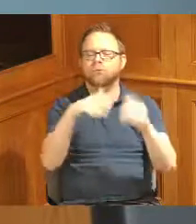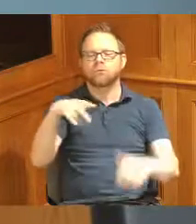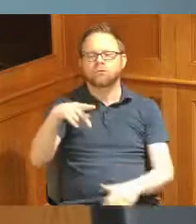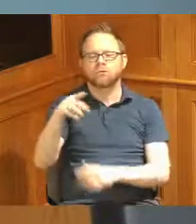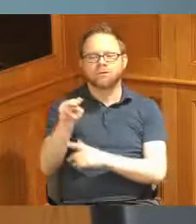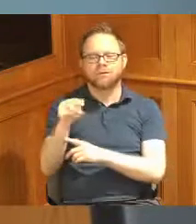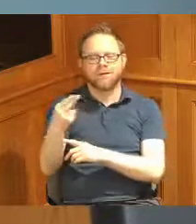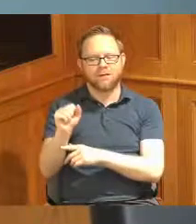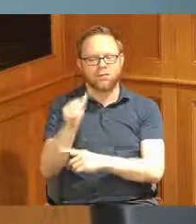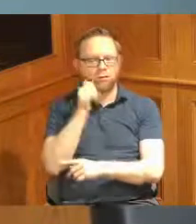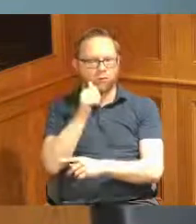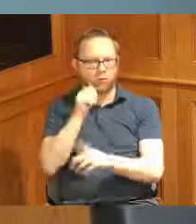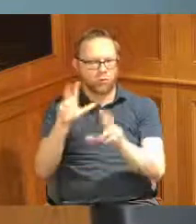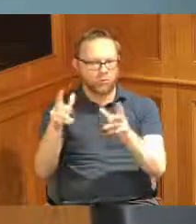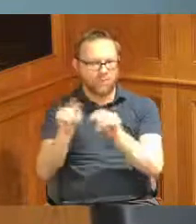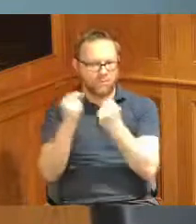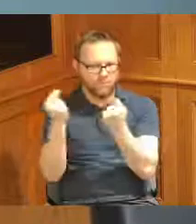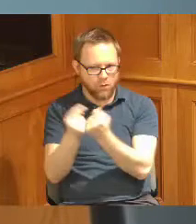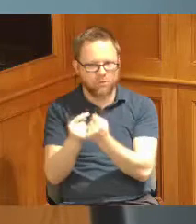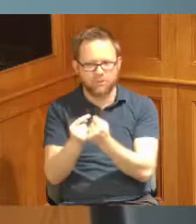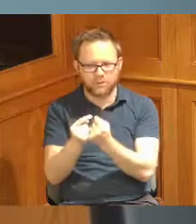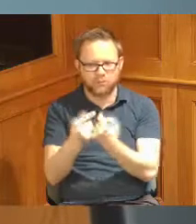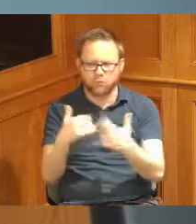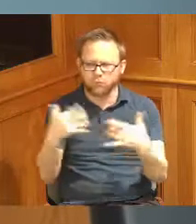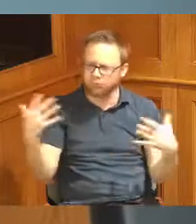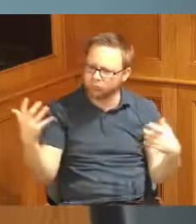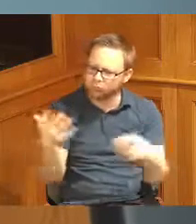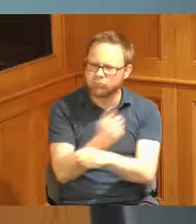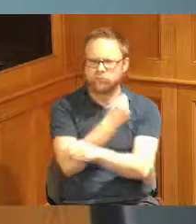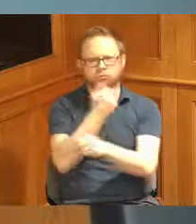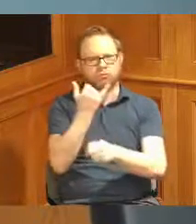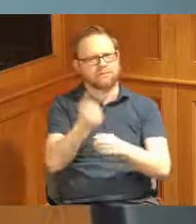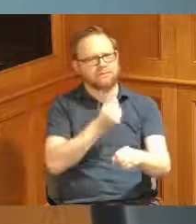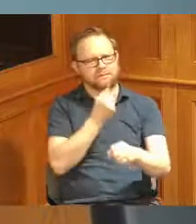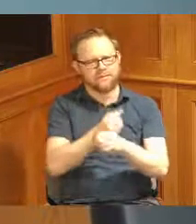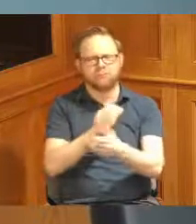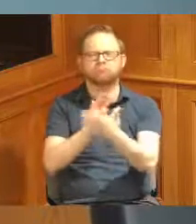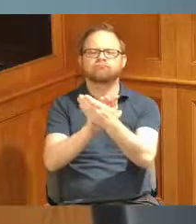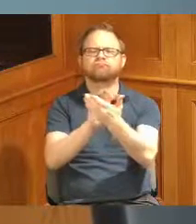girls basketball team for a Victorious season and commends the team on winning